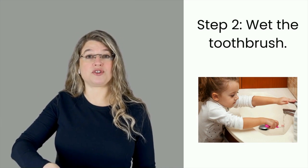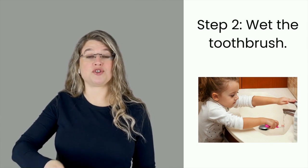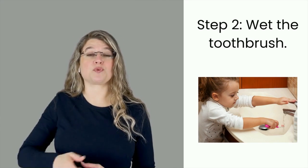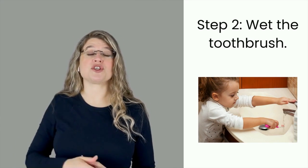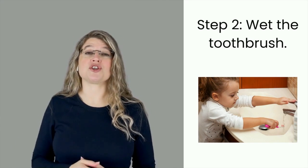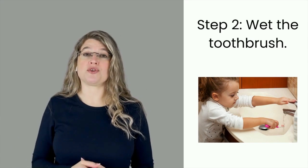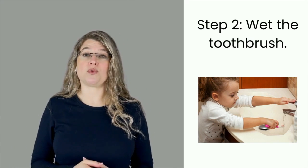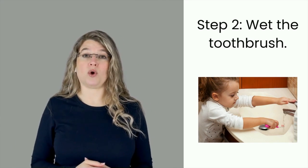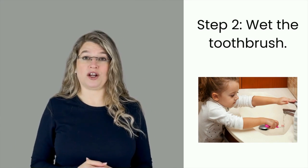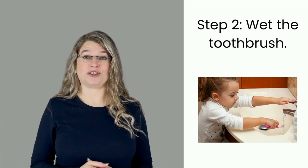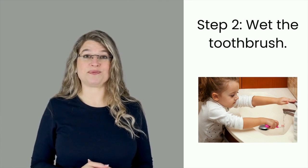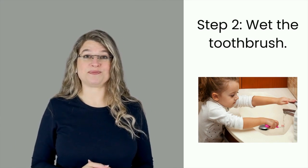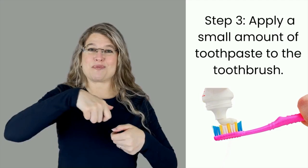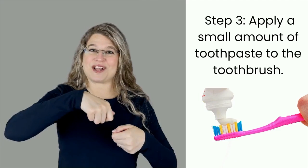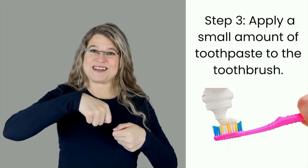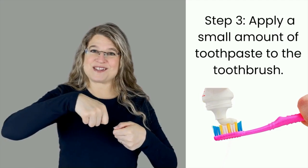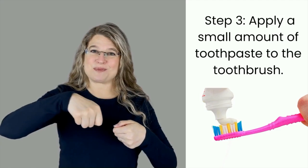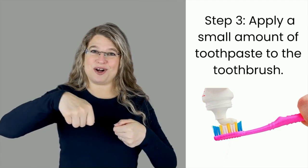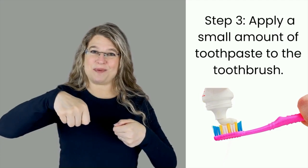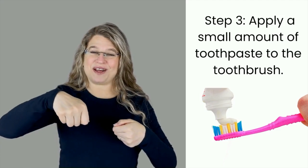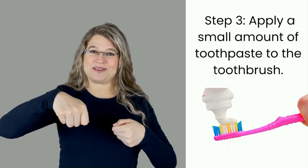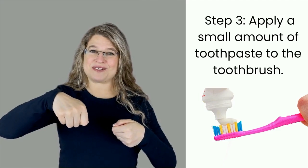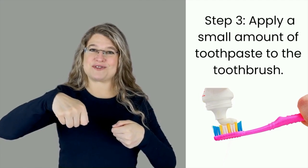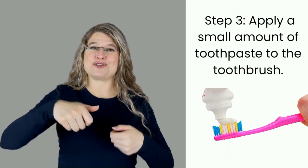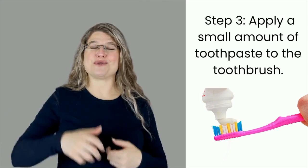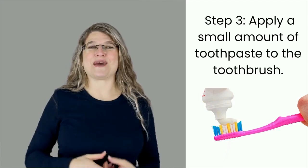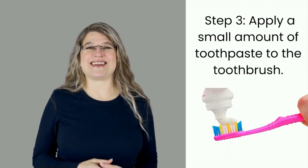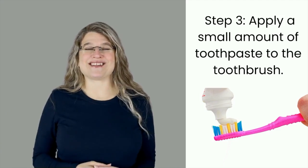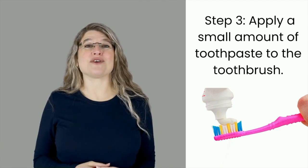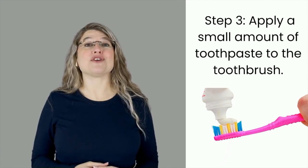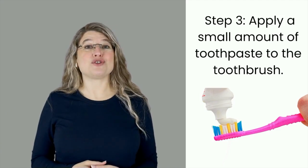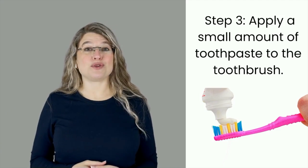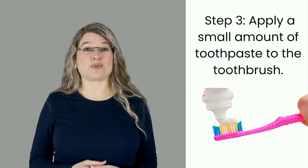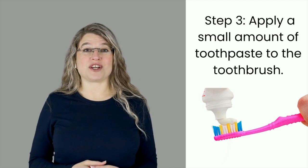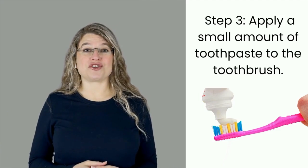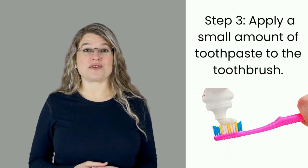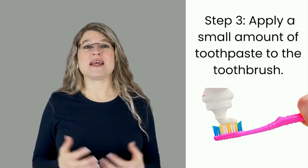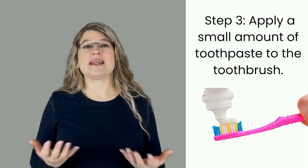toothbrush under the water. Apply a small amount of toothpaste on the toothbrush.